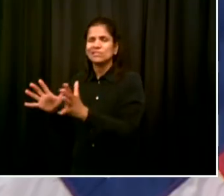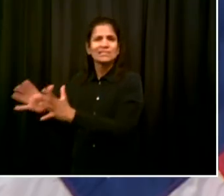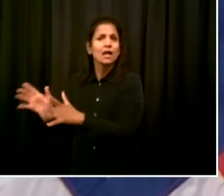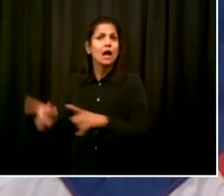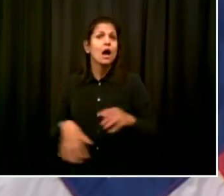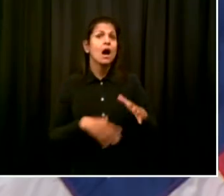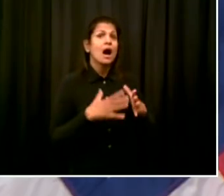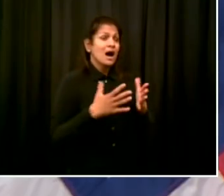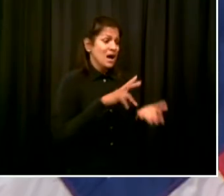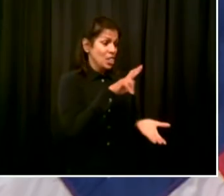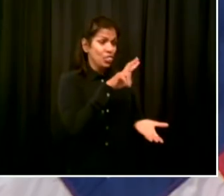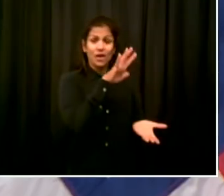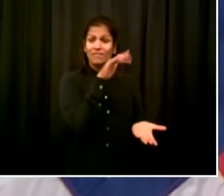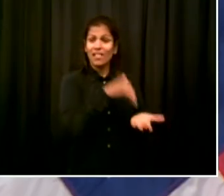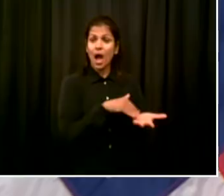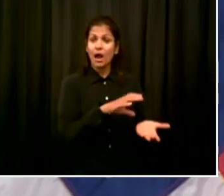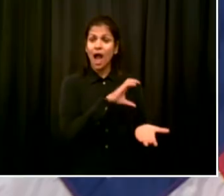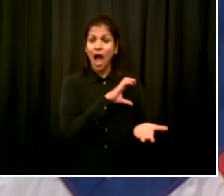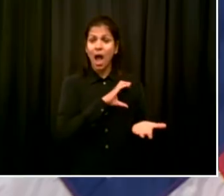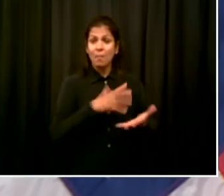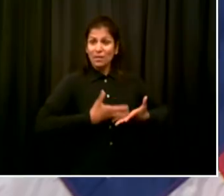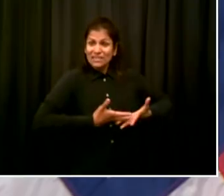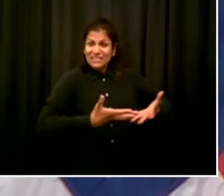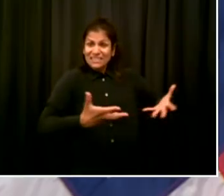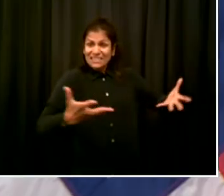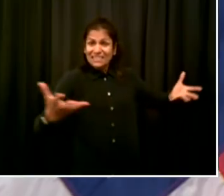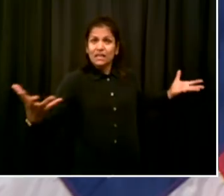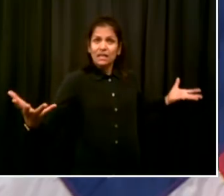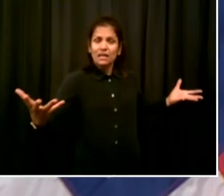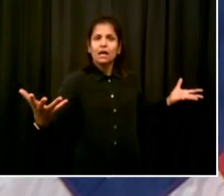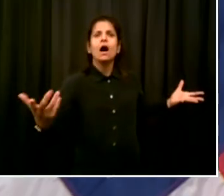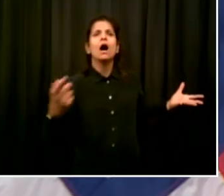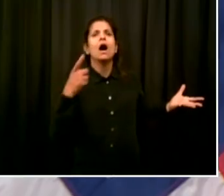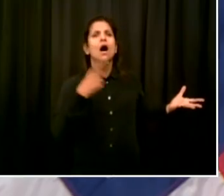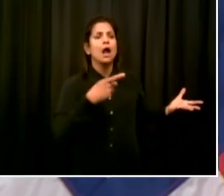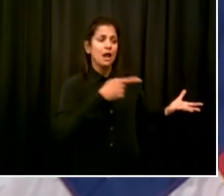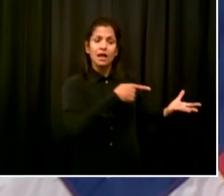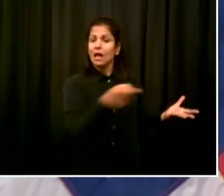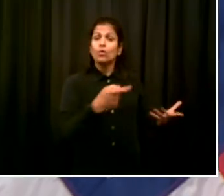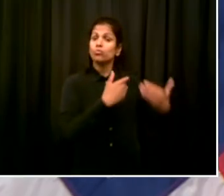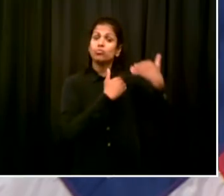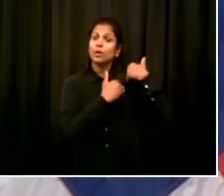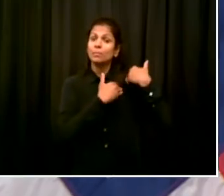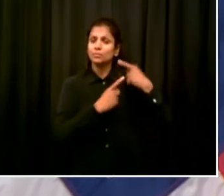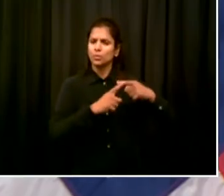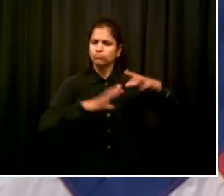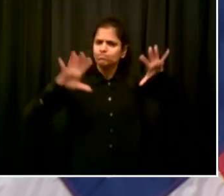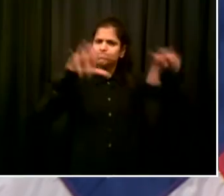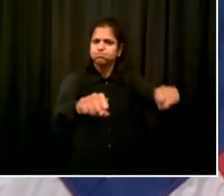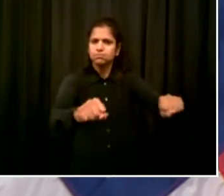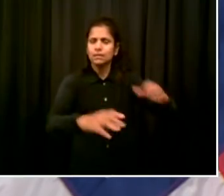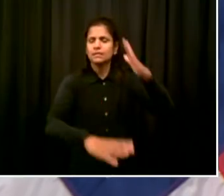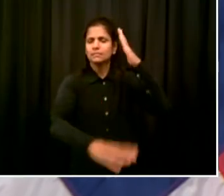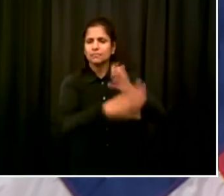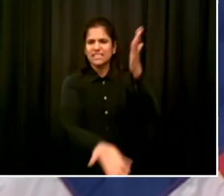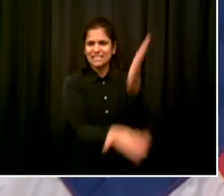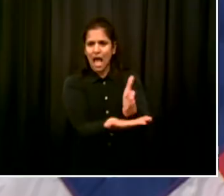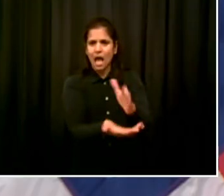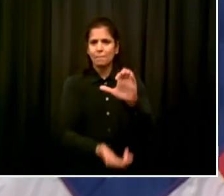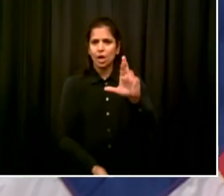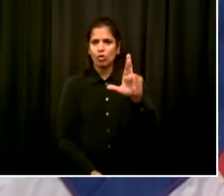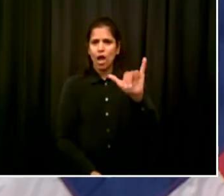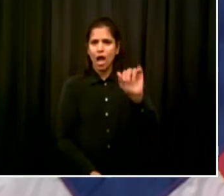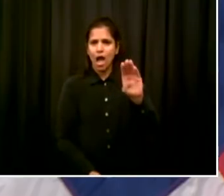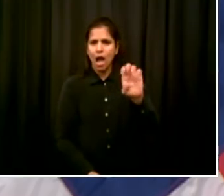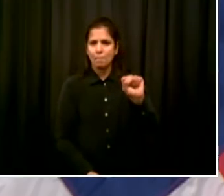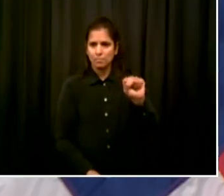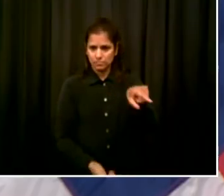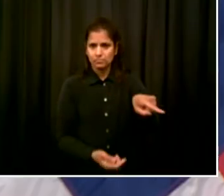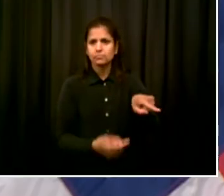PLANE CLOSE CLOSE